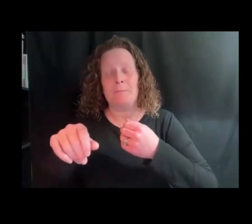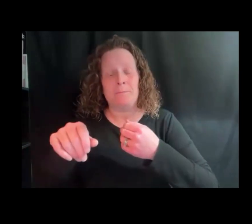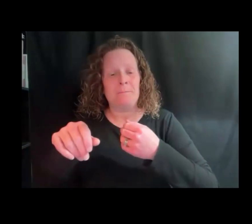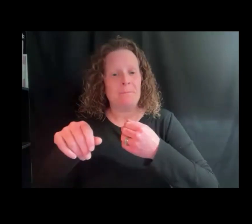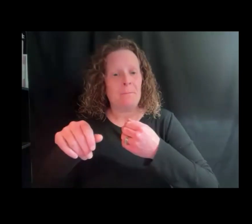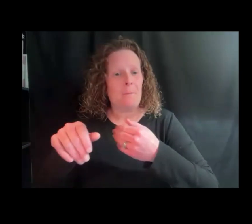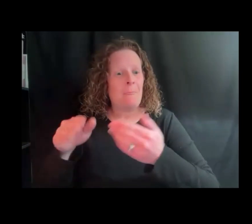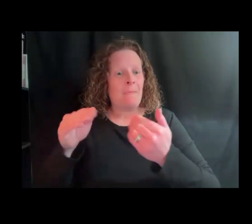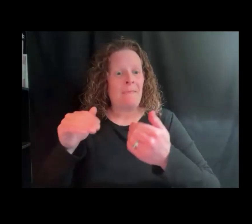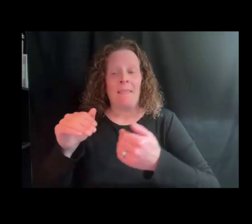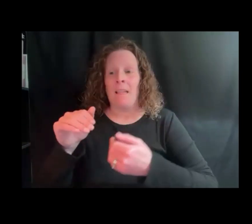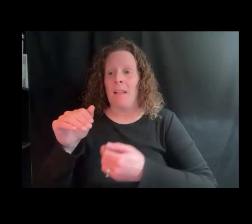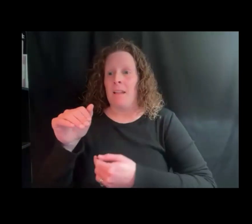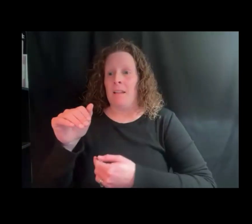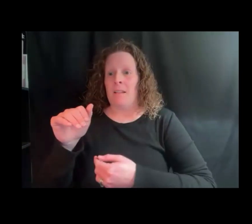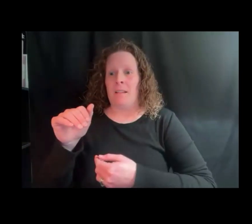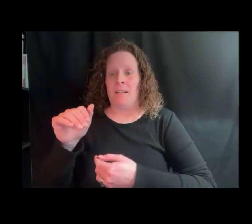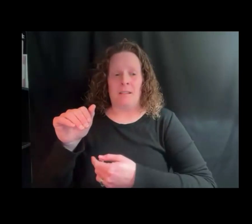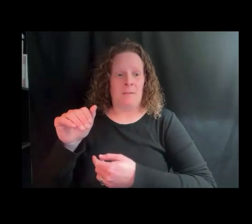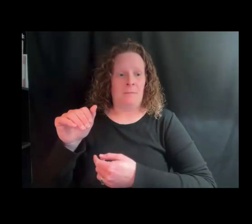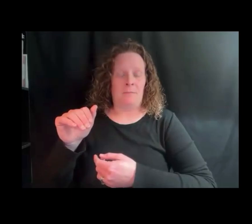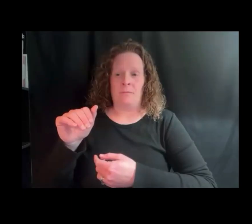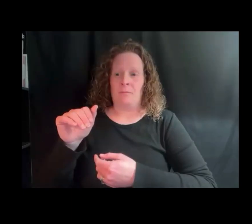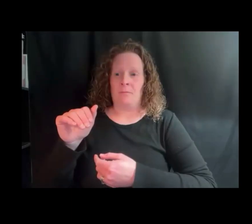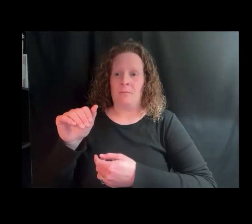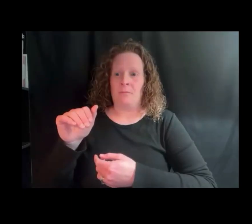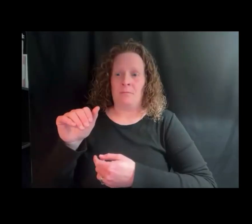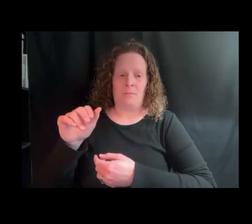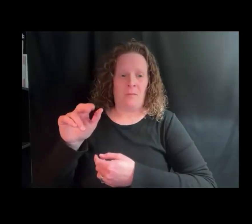fifty percent fifty to sixty percent is